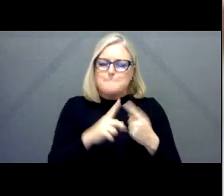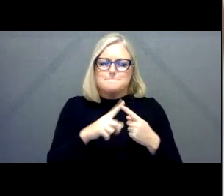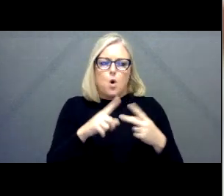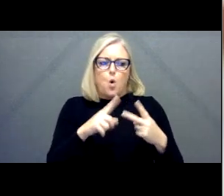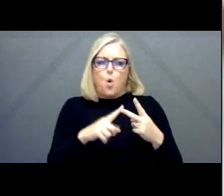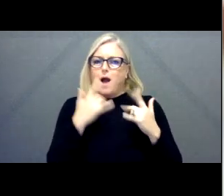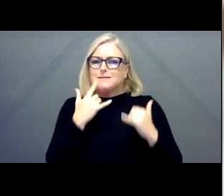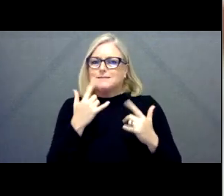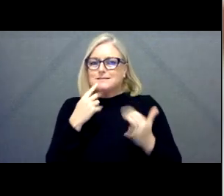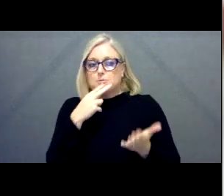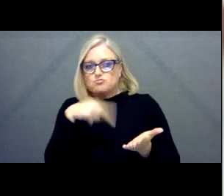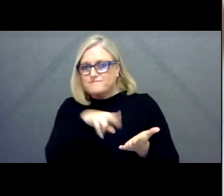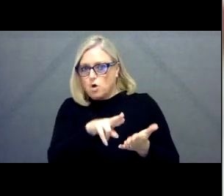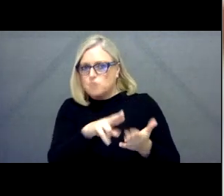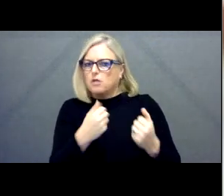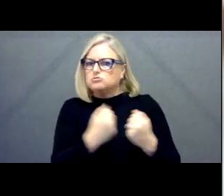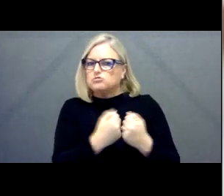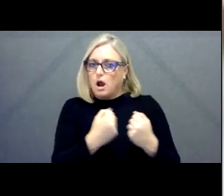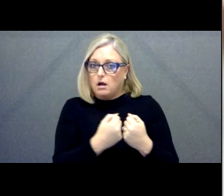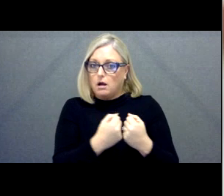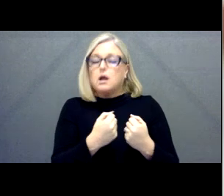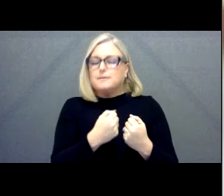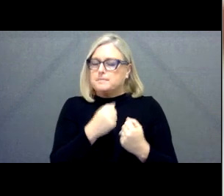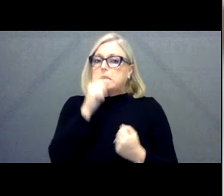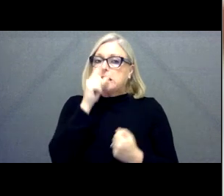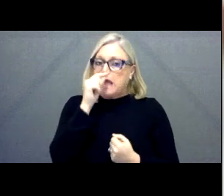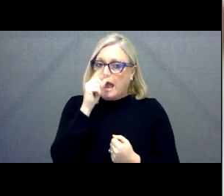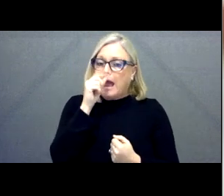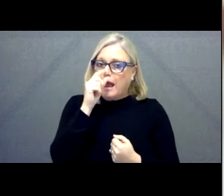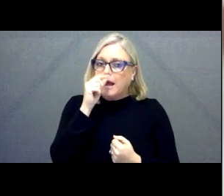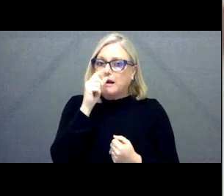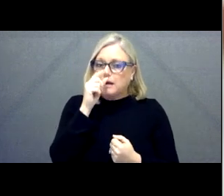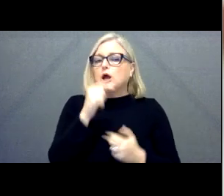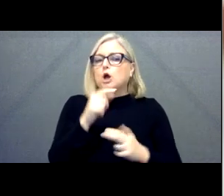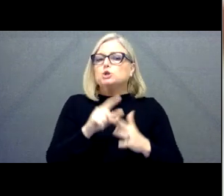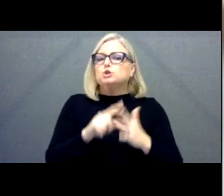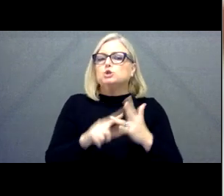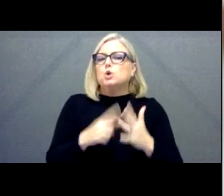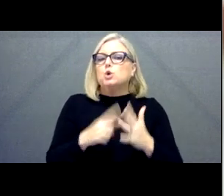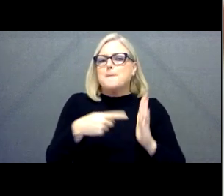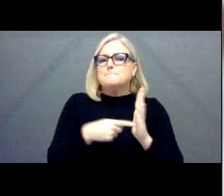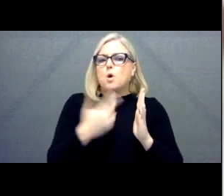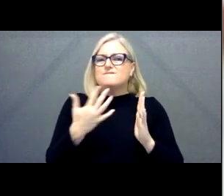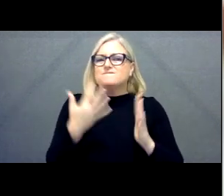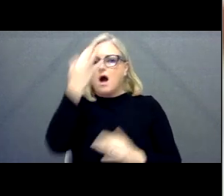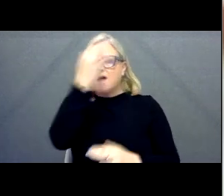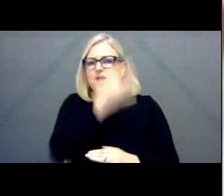talking about um they can do a 60 to 90 minute session with a substance use service provider